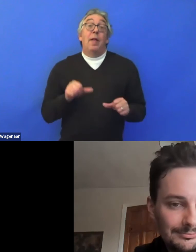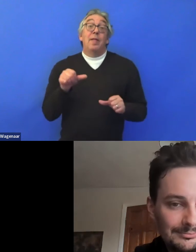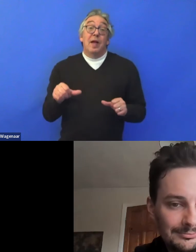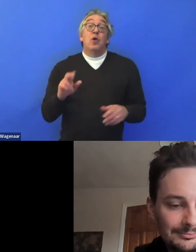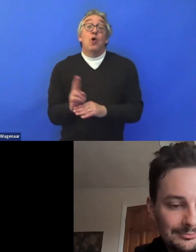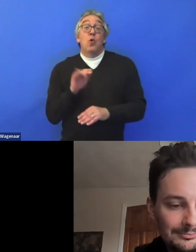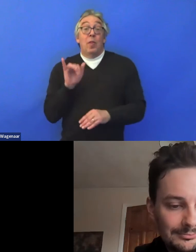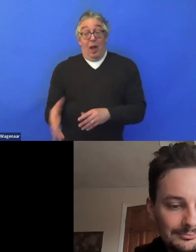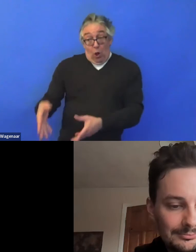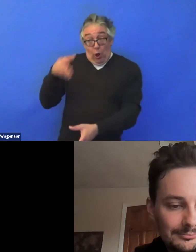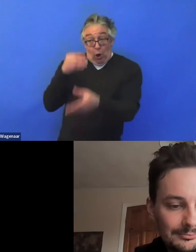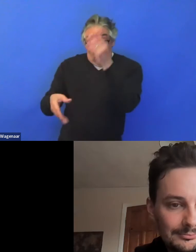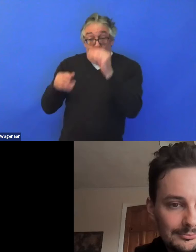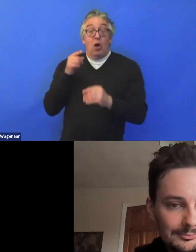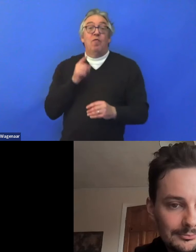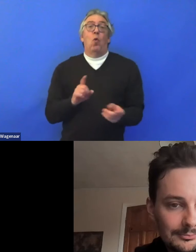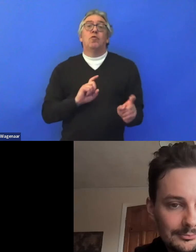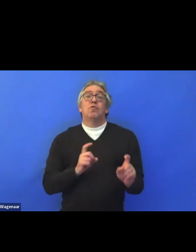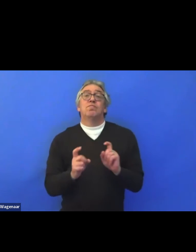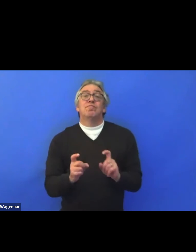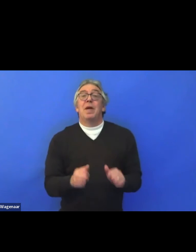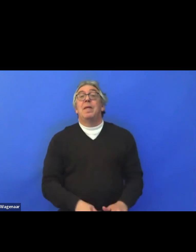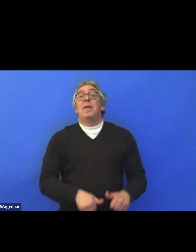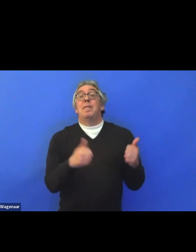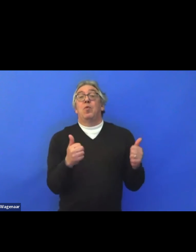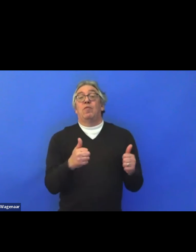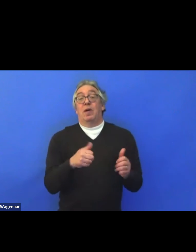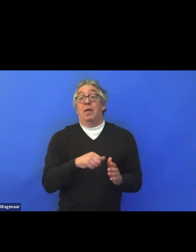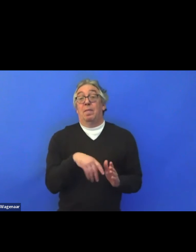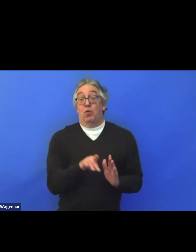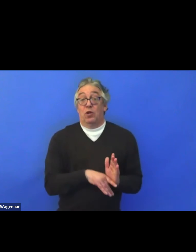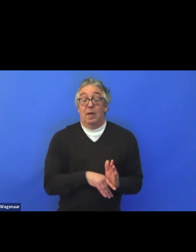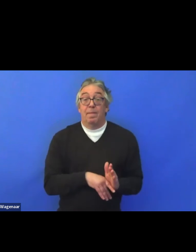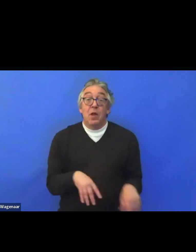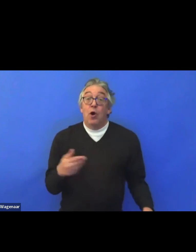Thank you, awesome. And who will it be from your session?